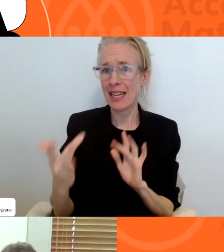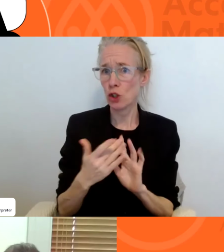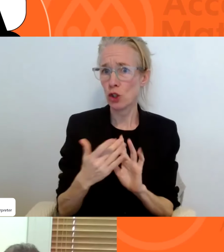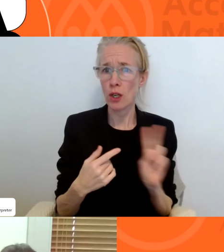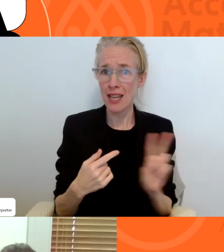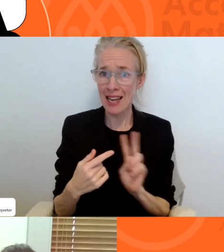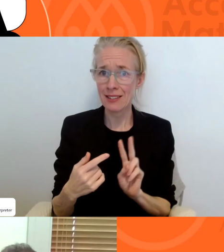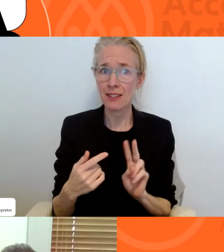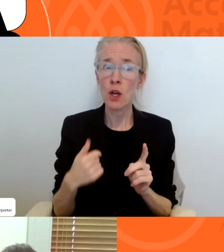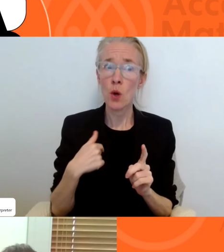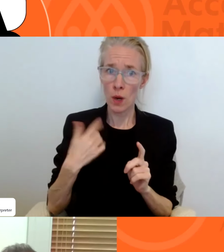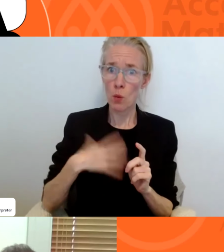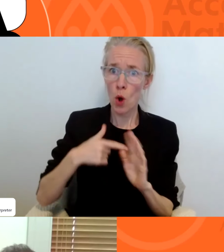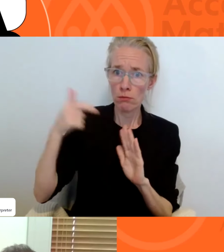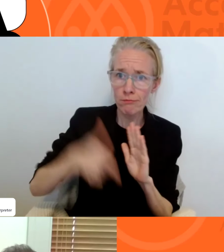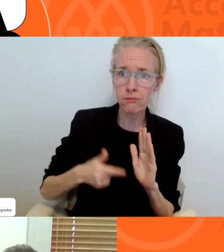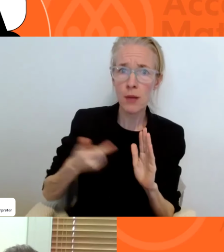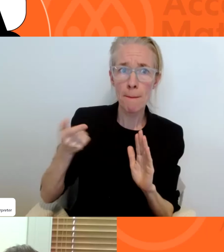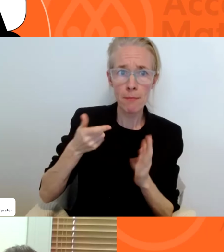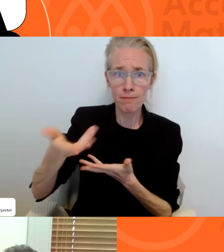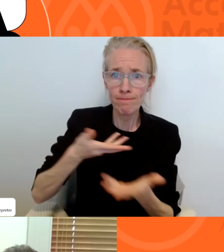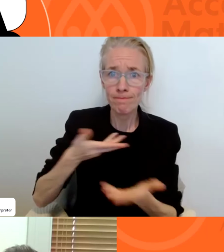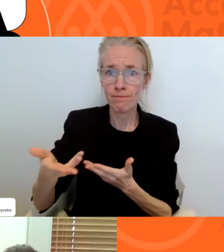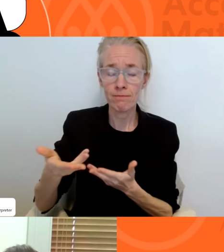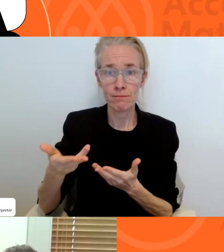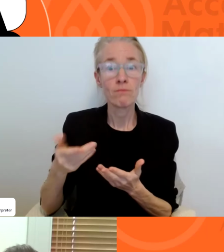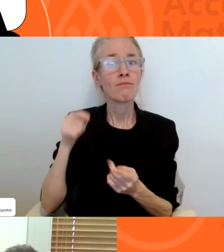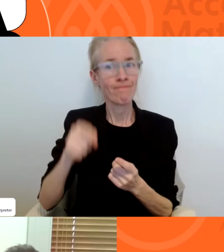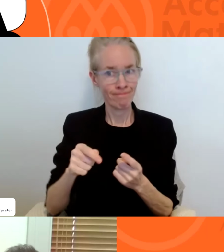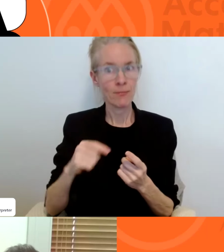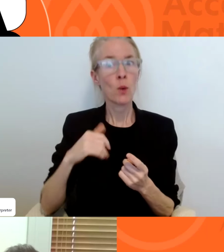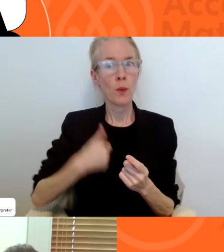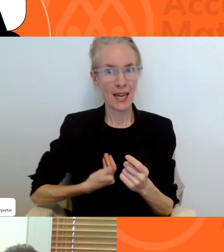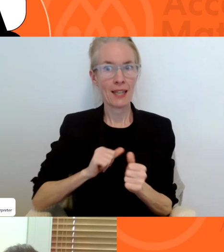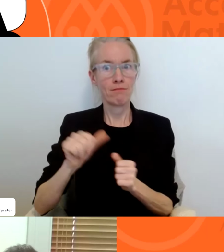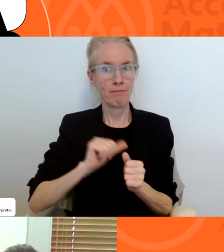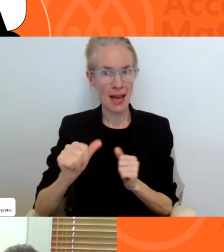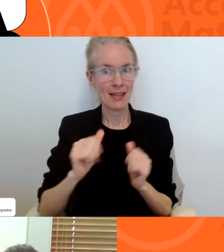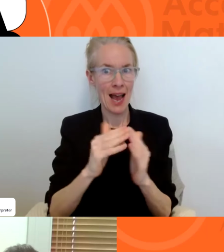very seriously. I'll just add to that, I know this is a webinar